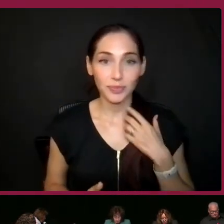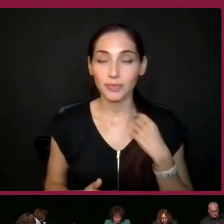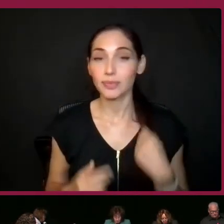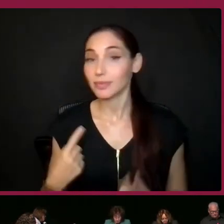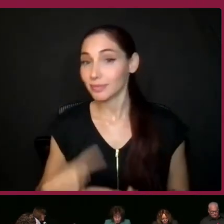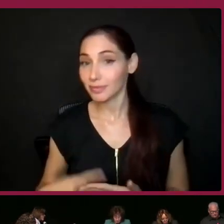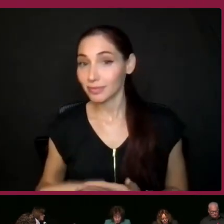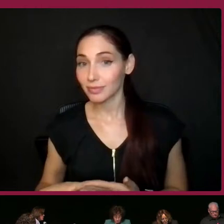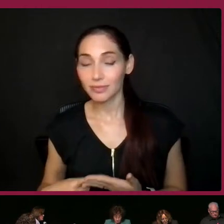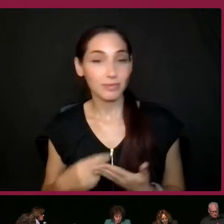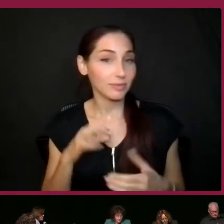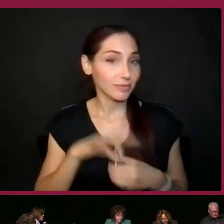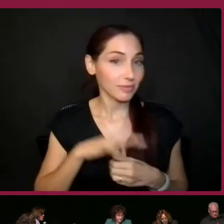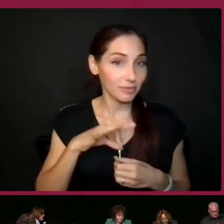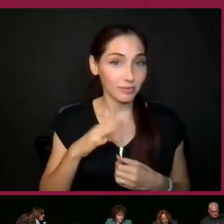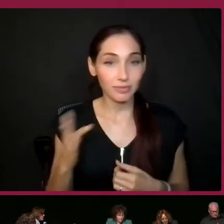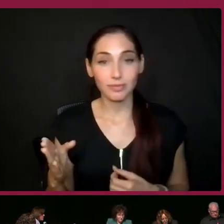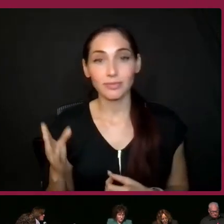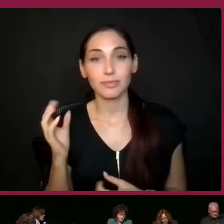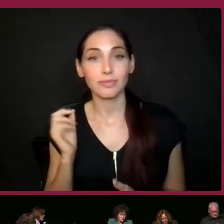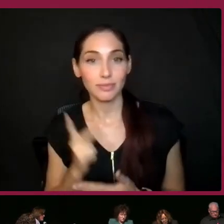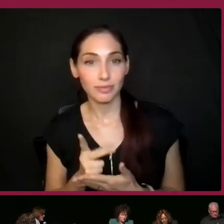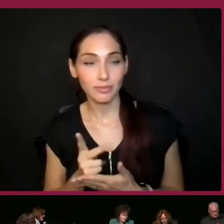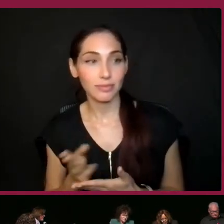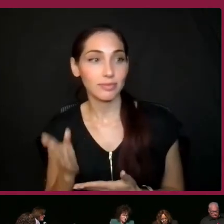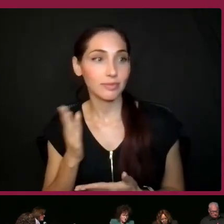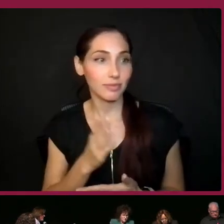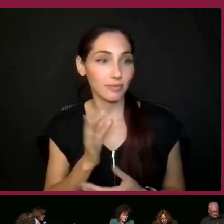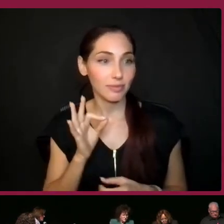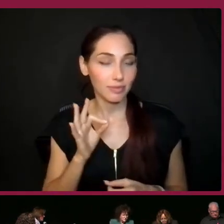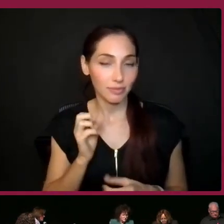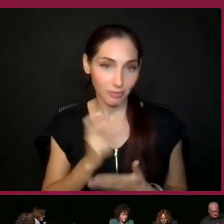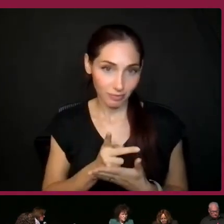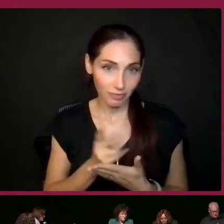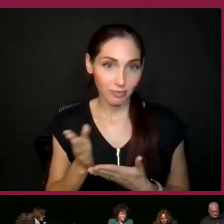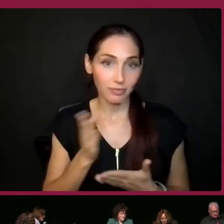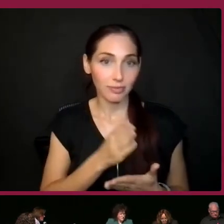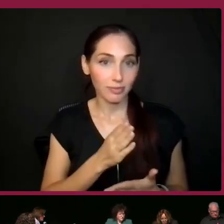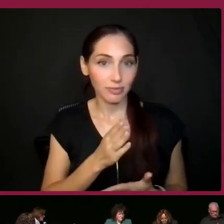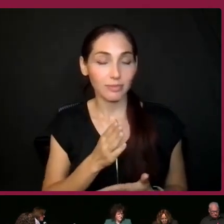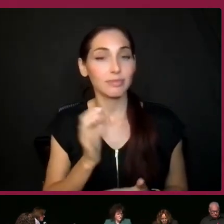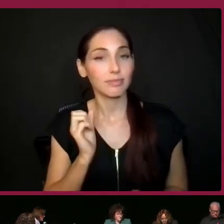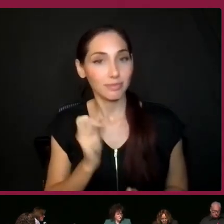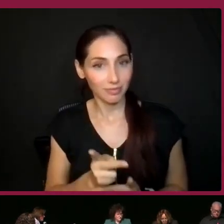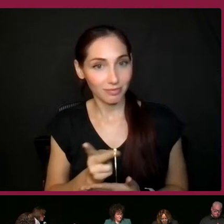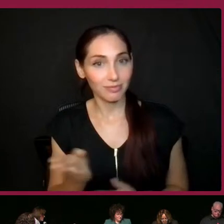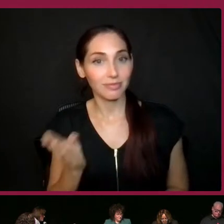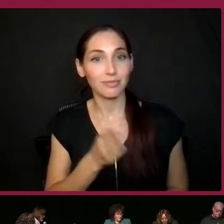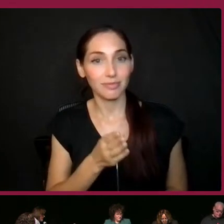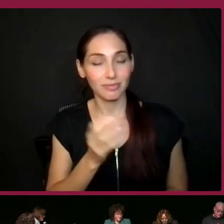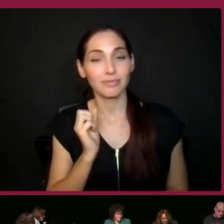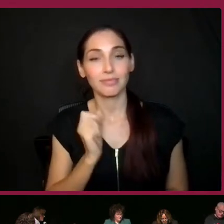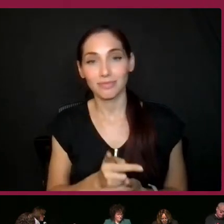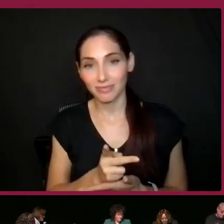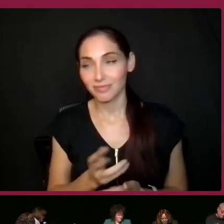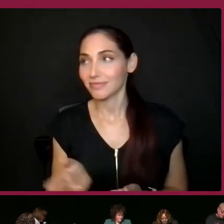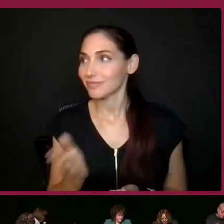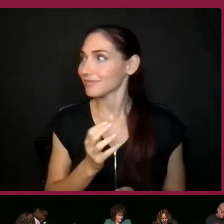Discussion? Vote. Student Trustee Rivera? Approved. Trustee Gaines? Approved. Trustee Rives? Aye. Trustee Buffalo? Yes. Trustee Adams? Aye. Trustee Harvey?